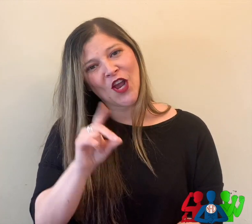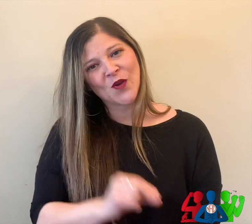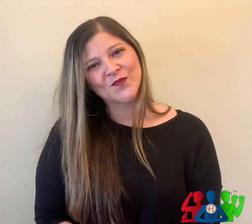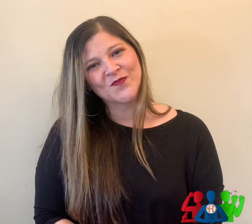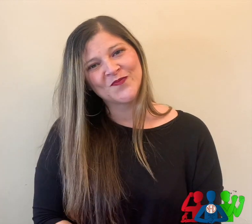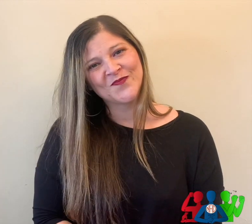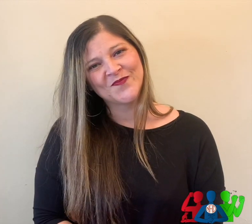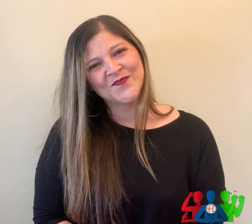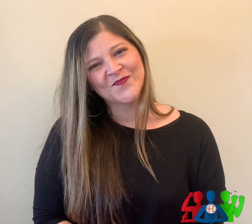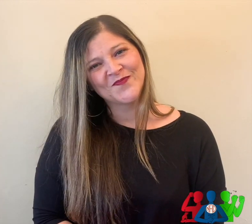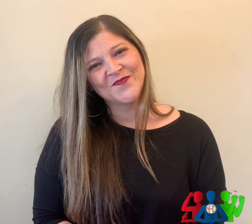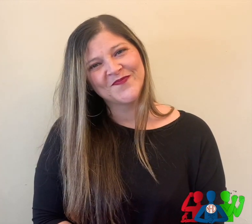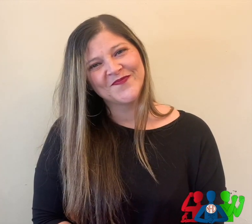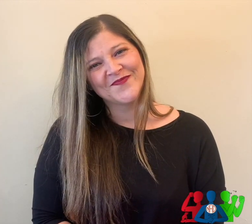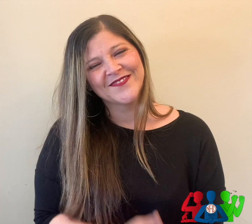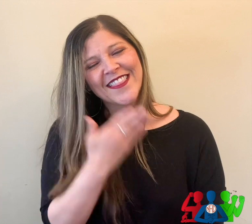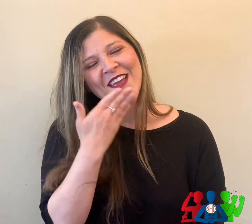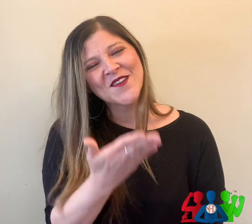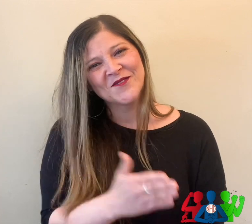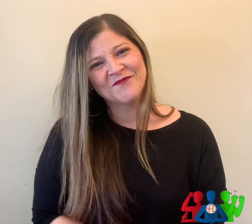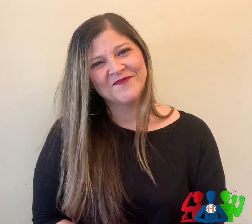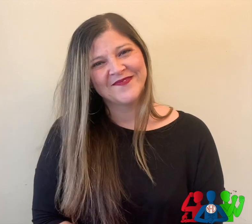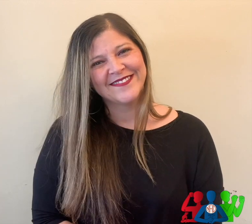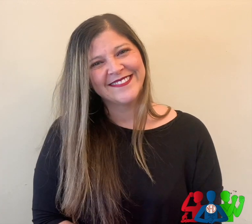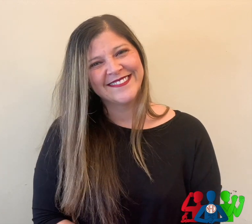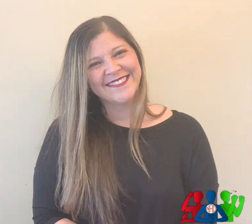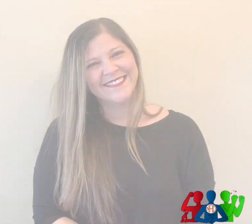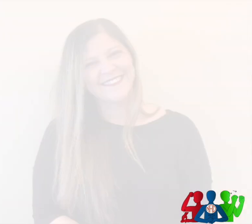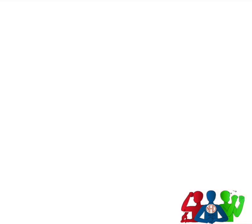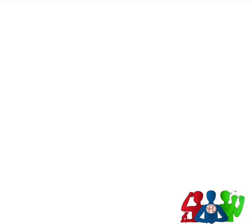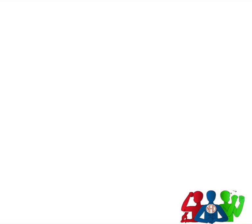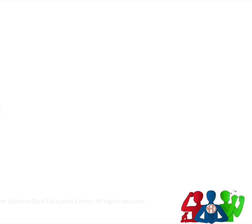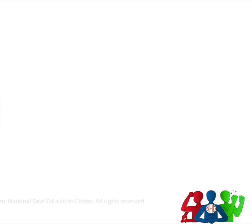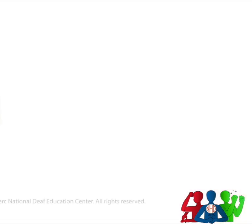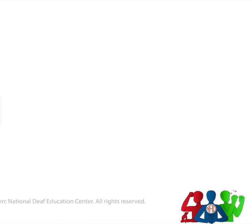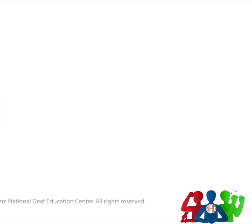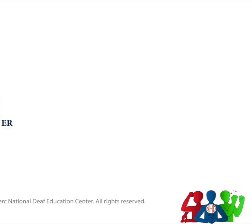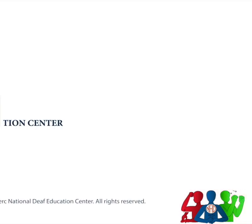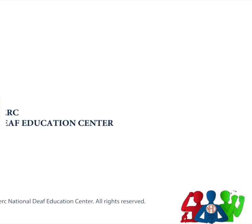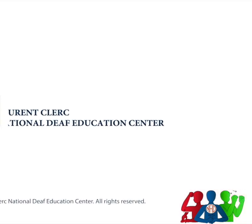I hope you've enjoyed watching my video. Thank you.